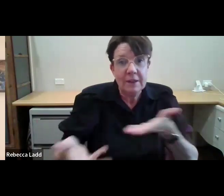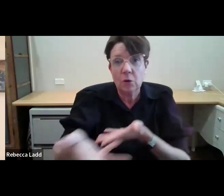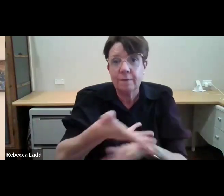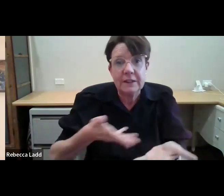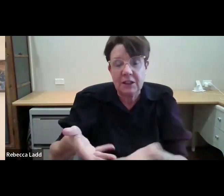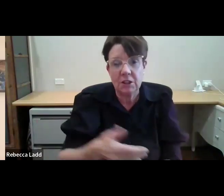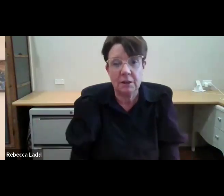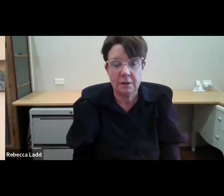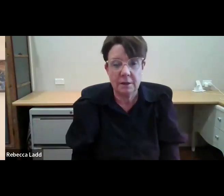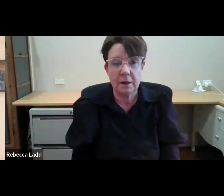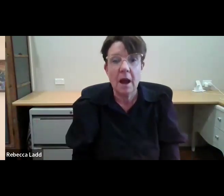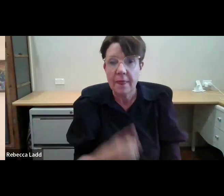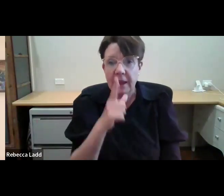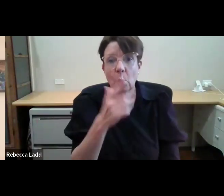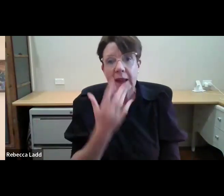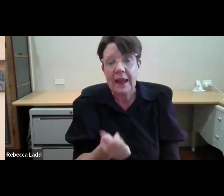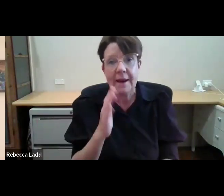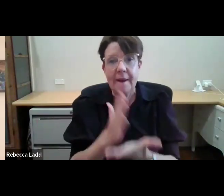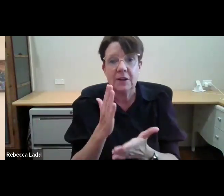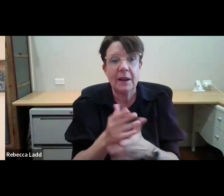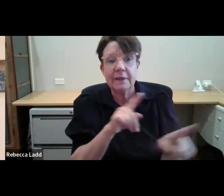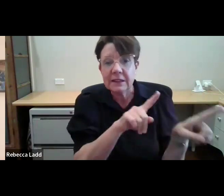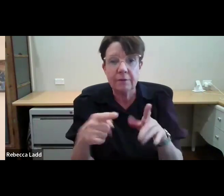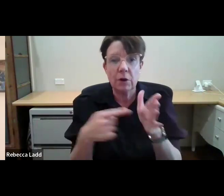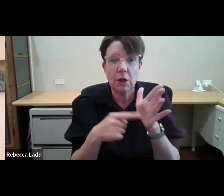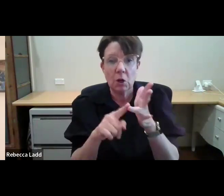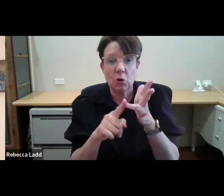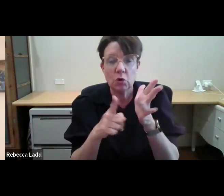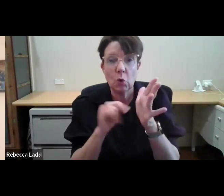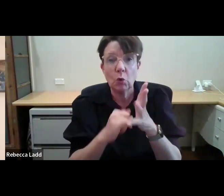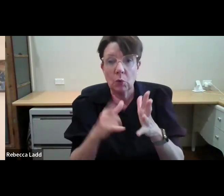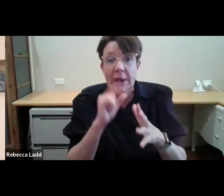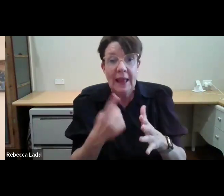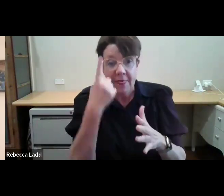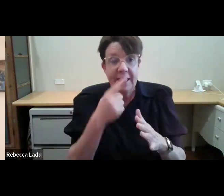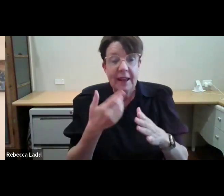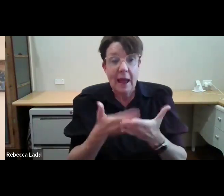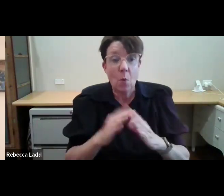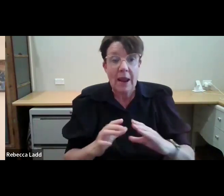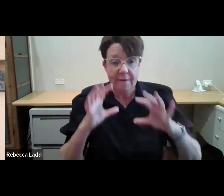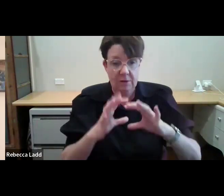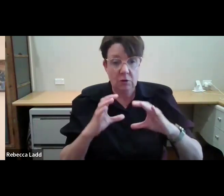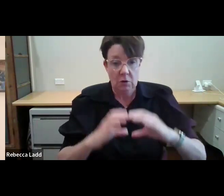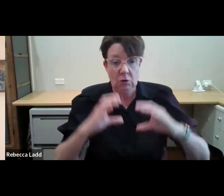circles of influence and having impact that. The third is to set climate goals, so I talked about